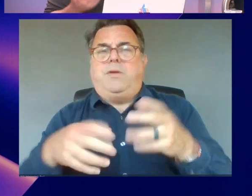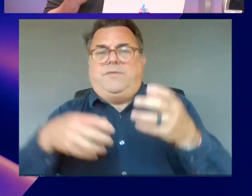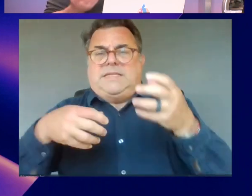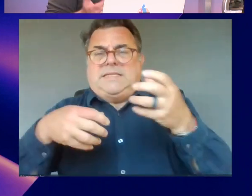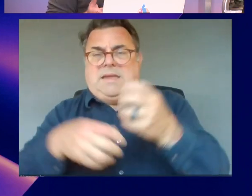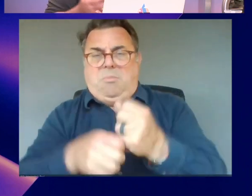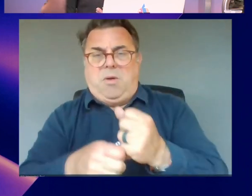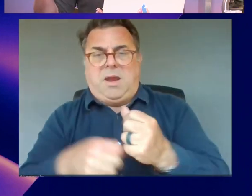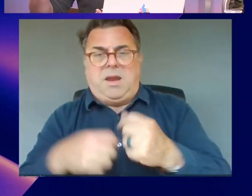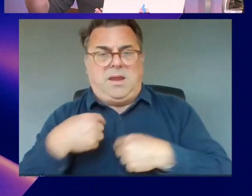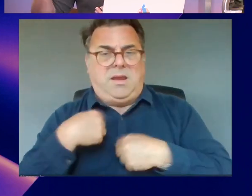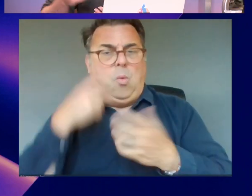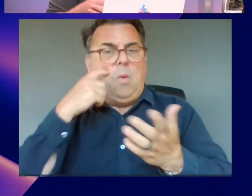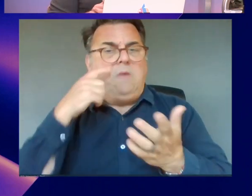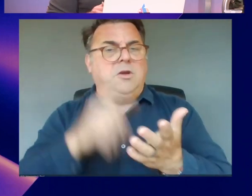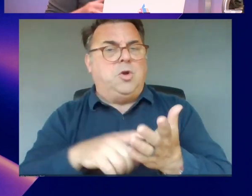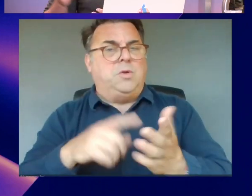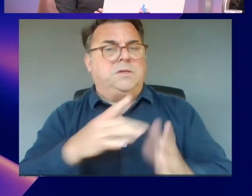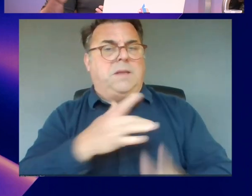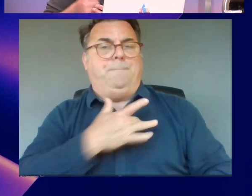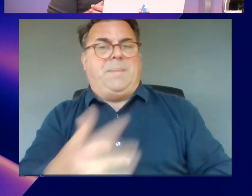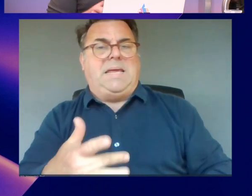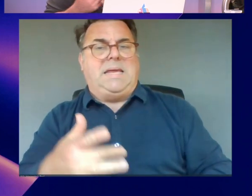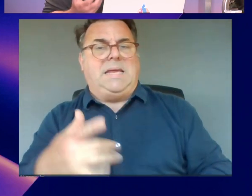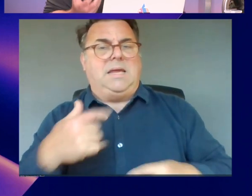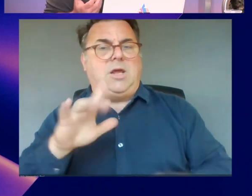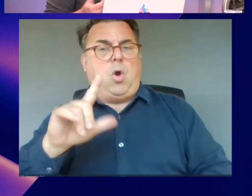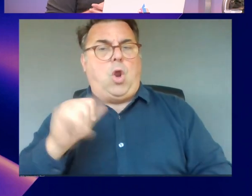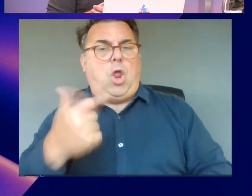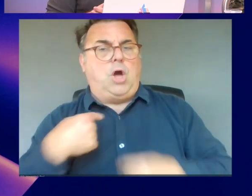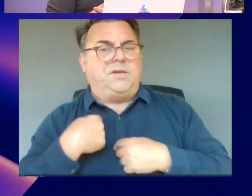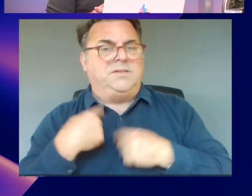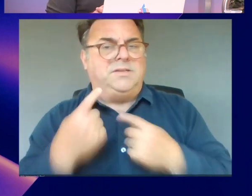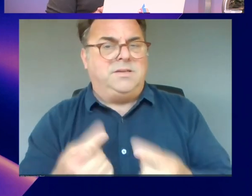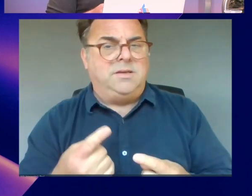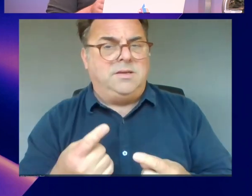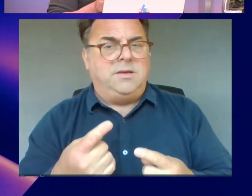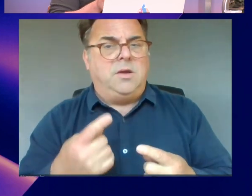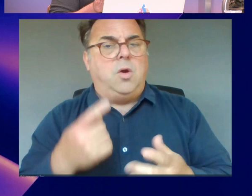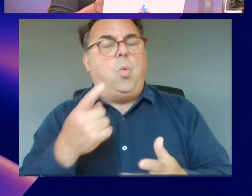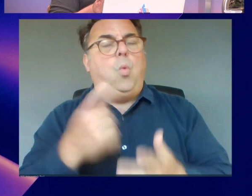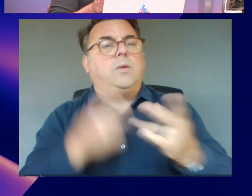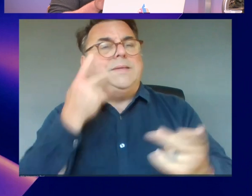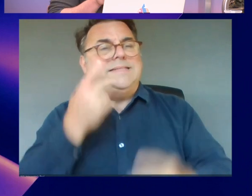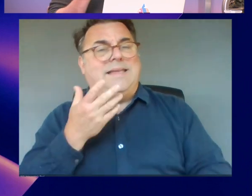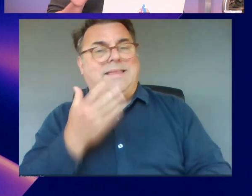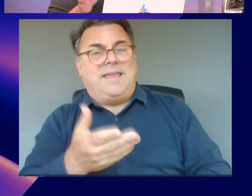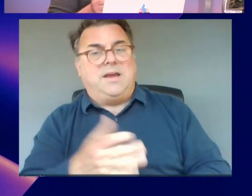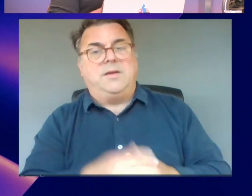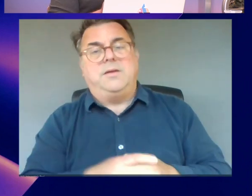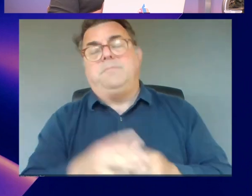in your logs, in the form of enrichment data, kind of you pointed out what will we find in these logs? It shows you the number of log records.